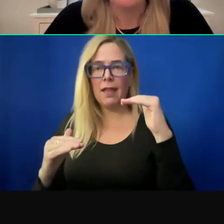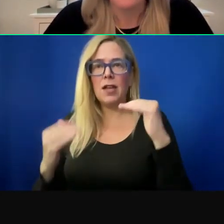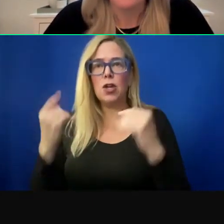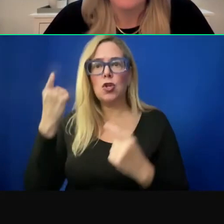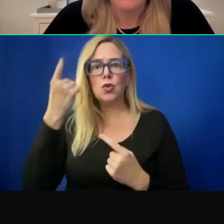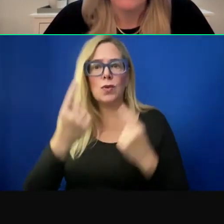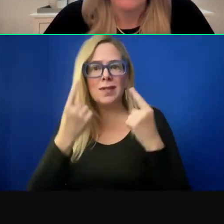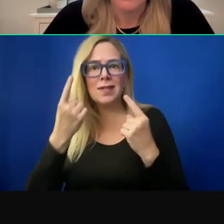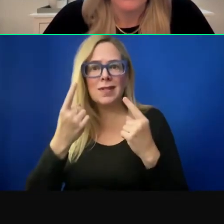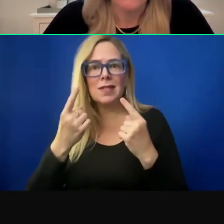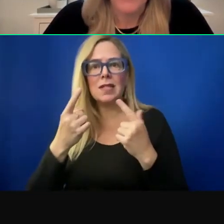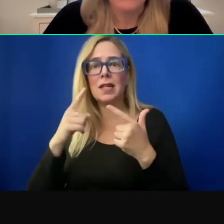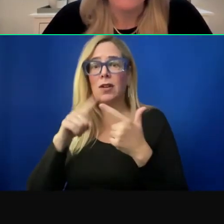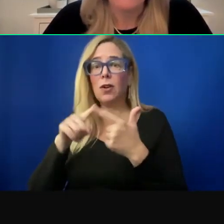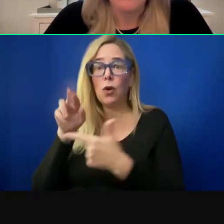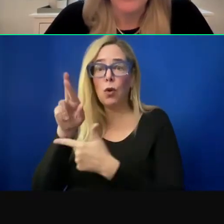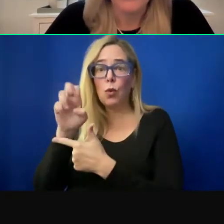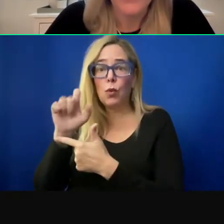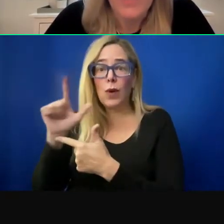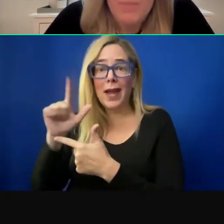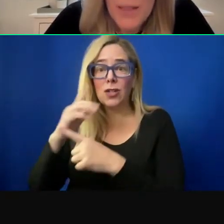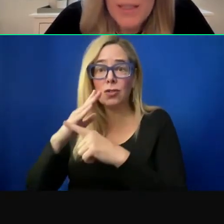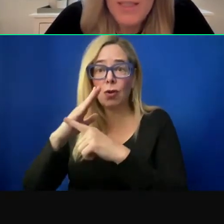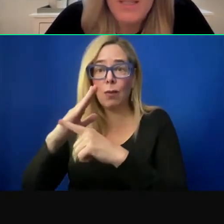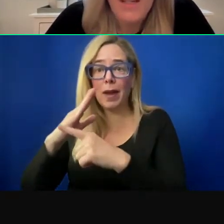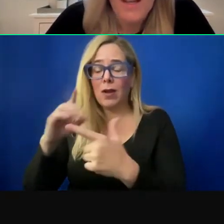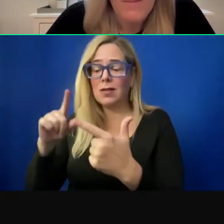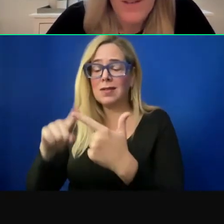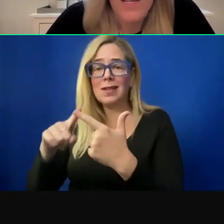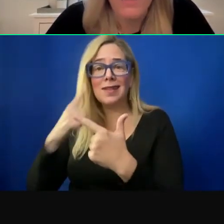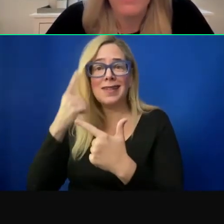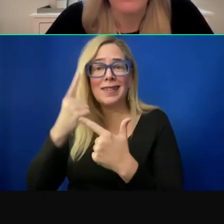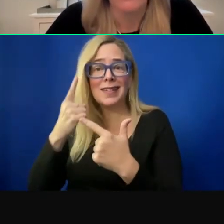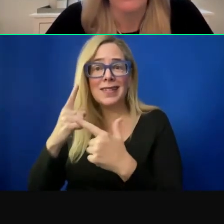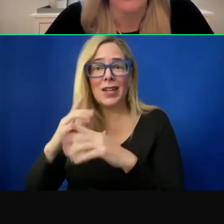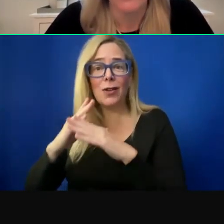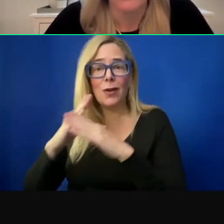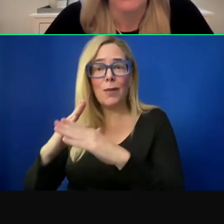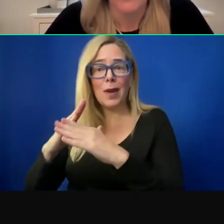to consider the barriers that people with disabilities face.